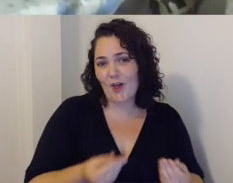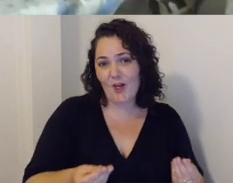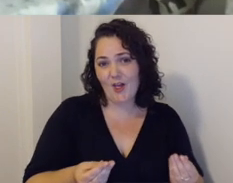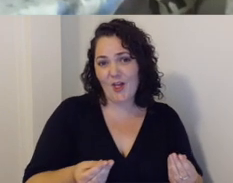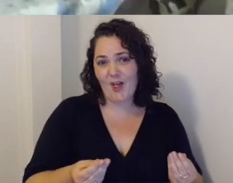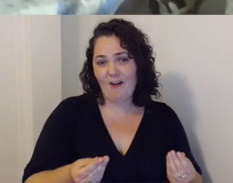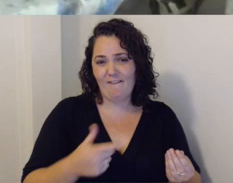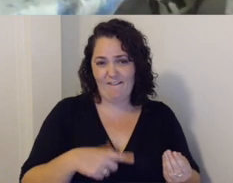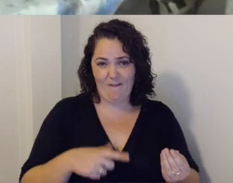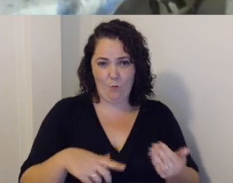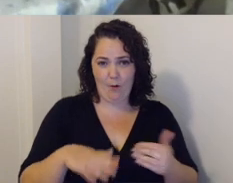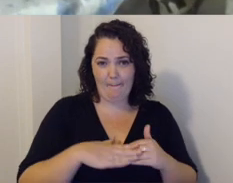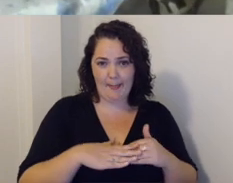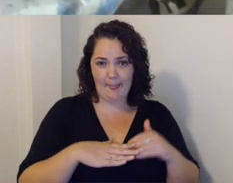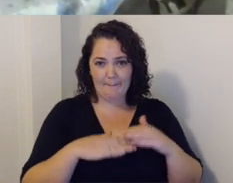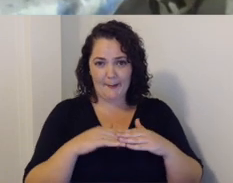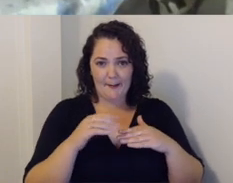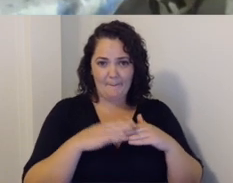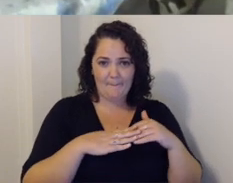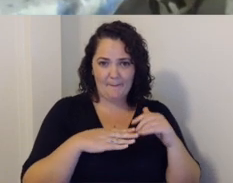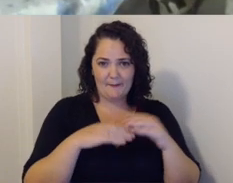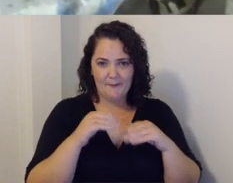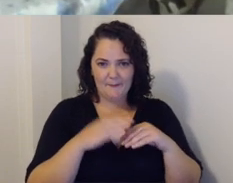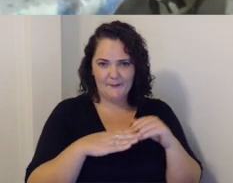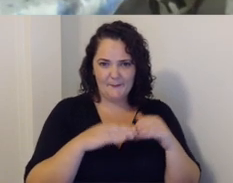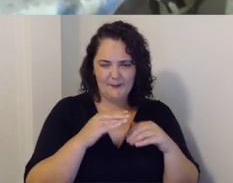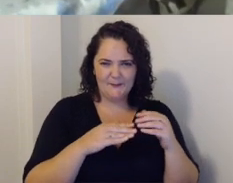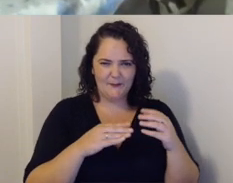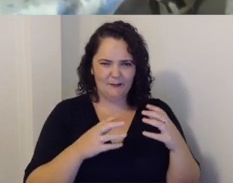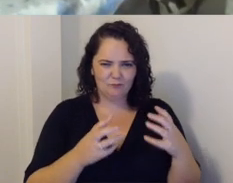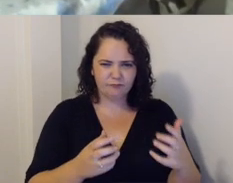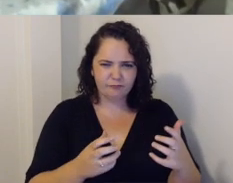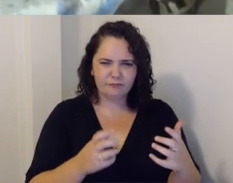up so many layers on my drawing that it's really really dense and really really soft